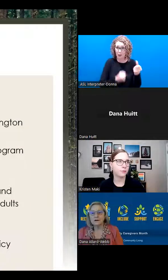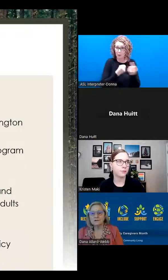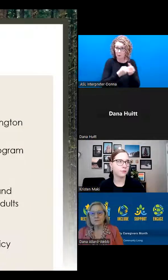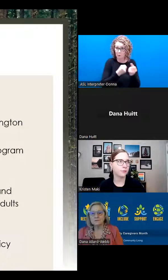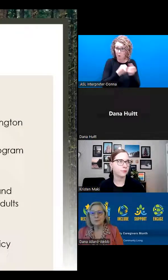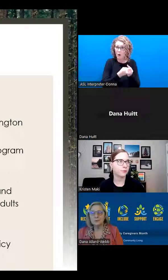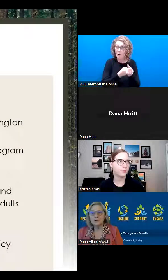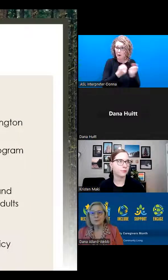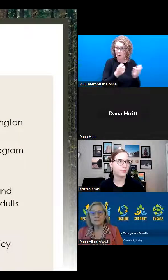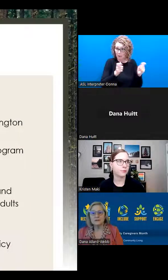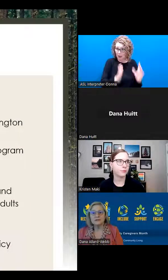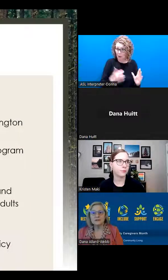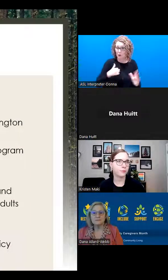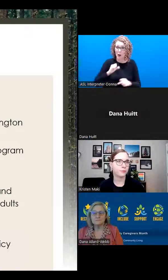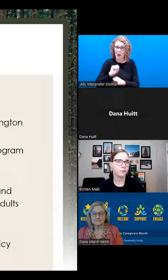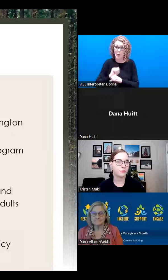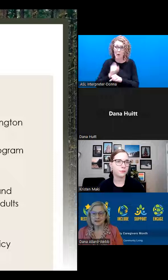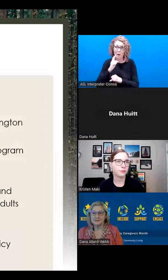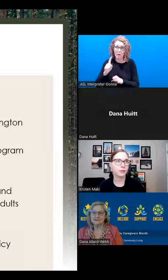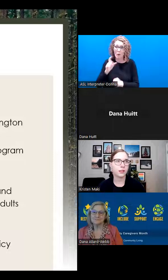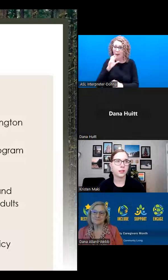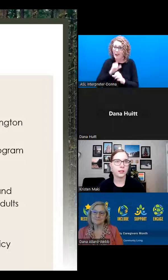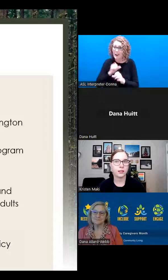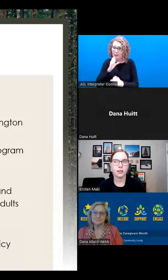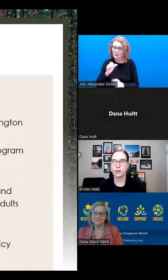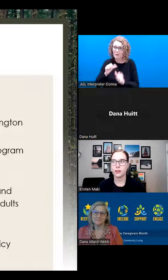Aging and Long-term Support Administration, DSHS. And we work with family caregivers in